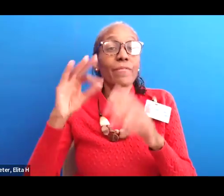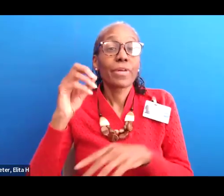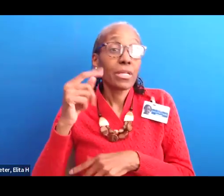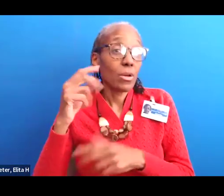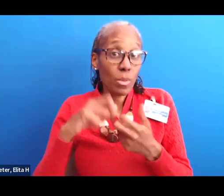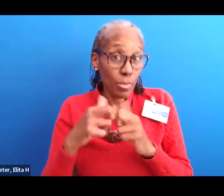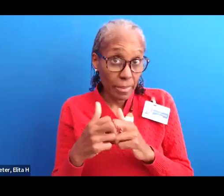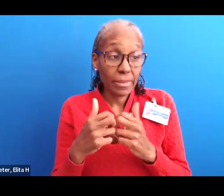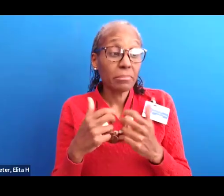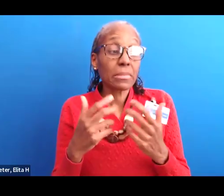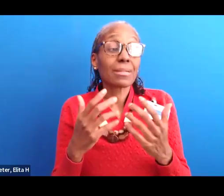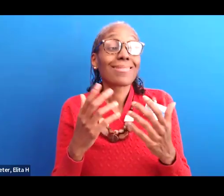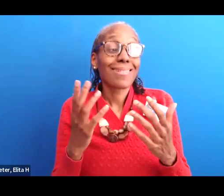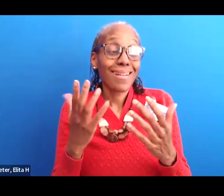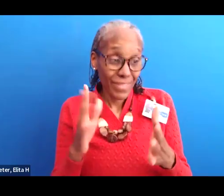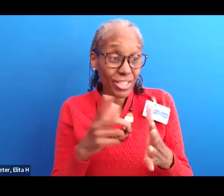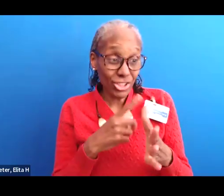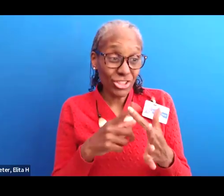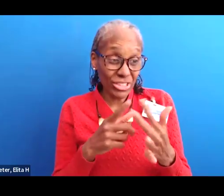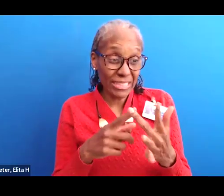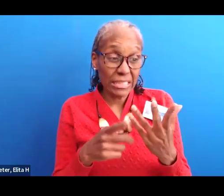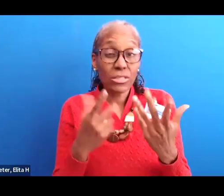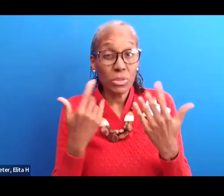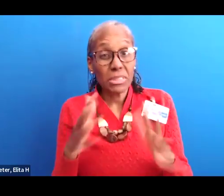Then if you still want to do a surgical procedure, talk to your